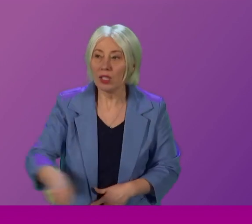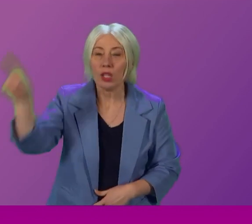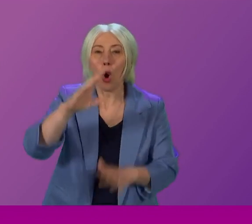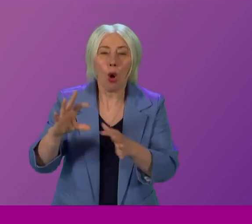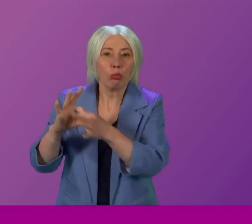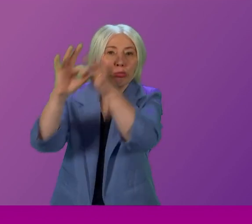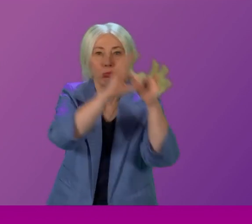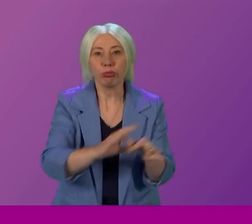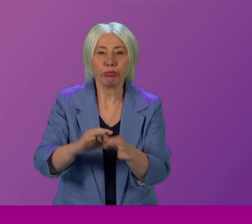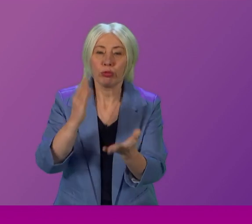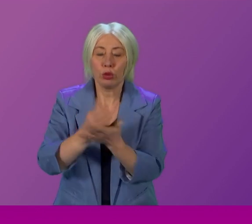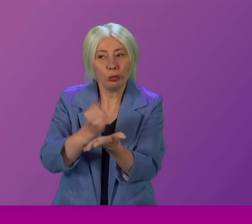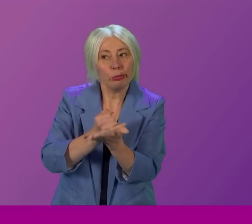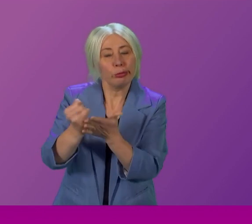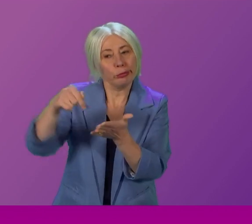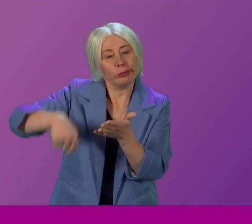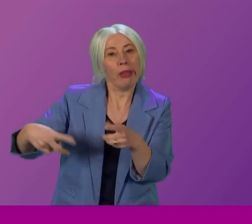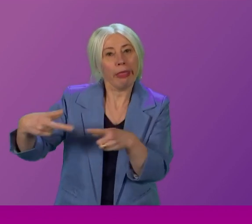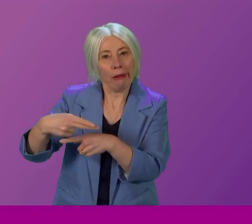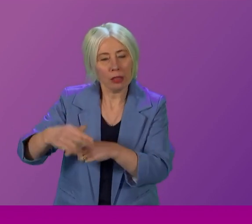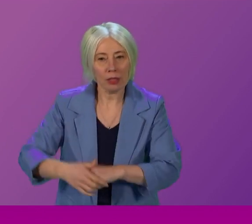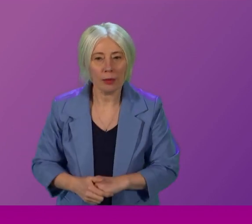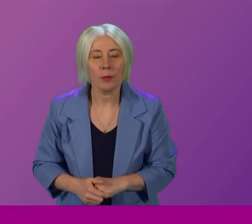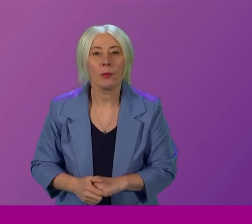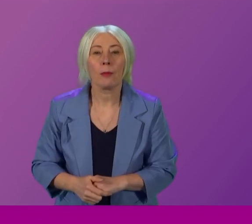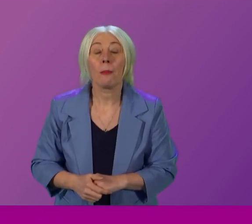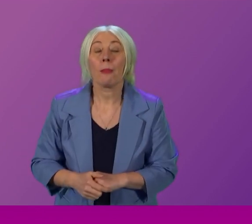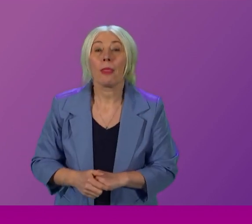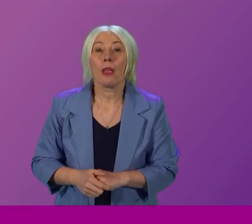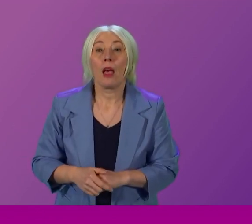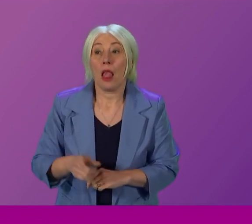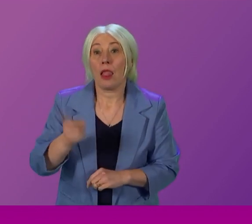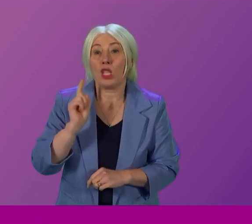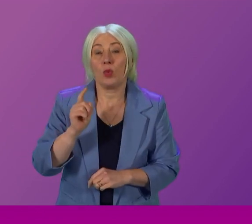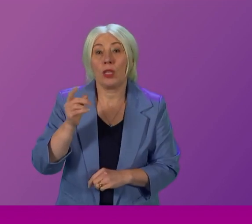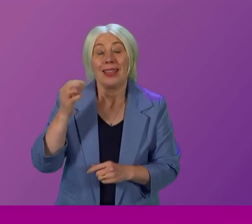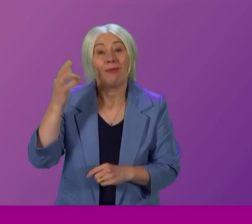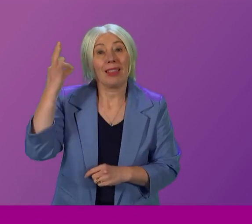to the Government’s cuts. A presentation to council leaders last week said that cuts have